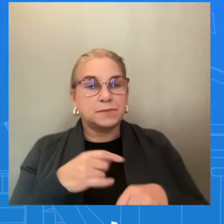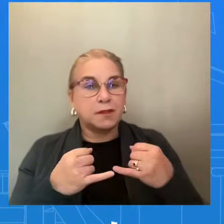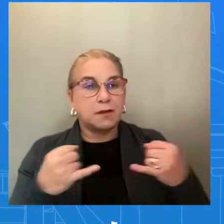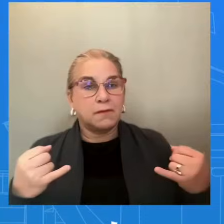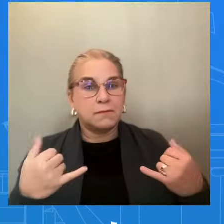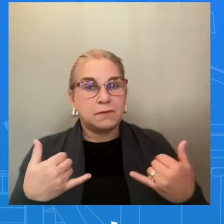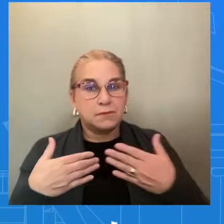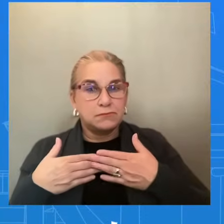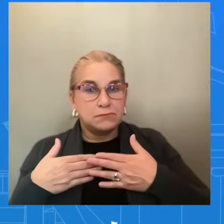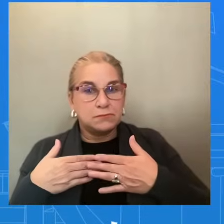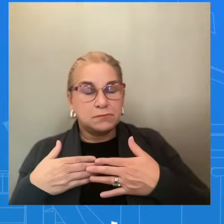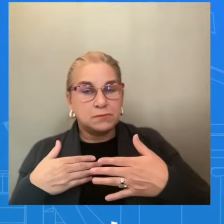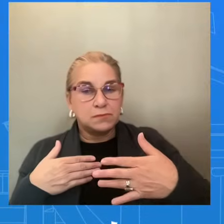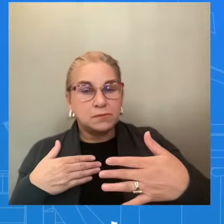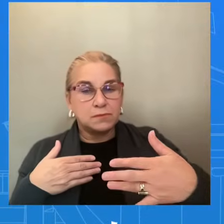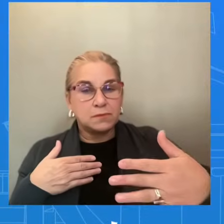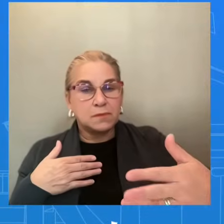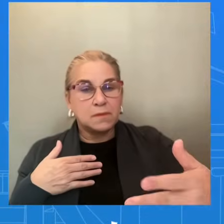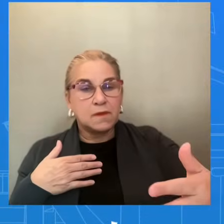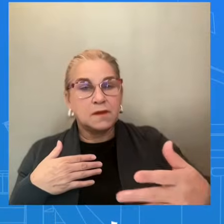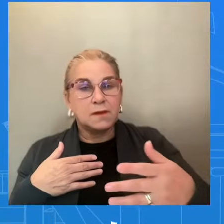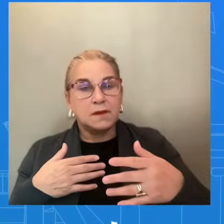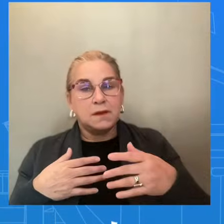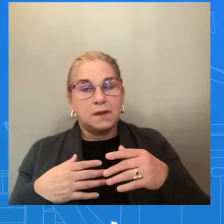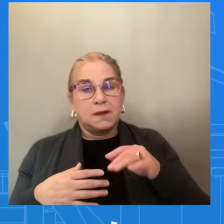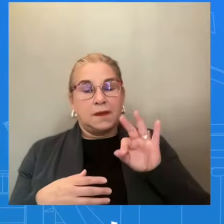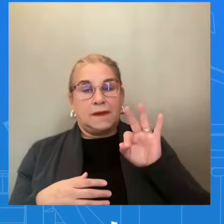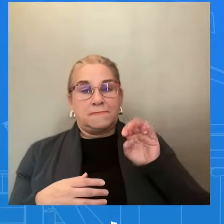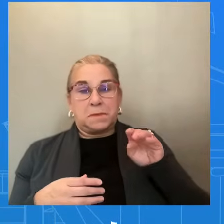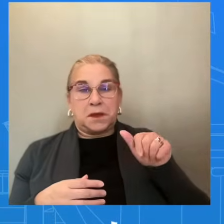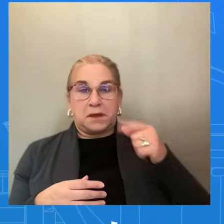an estimate for how much money they’re looking for? Ms. Jean-Pierre: So, I would -- I would refer you directly to FEMA